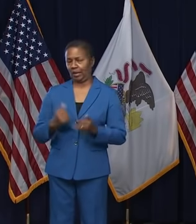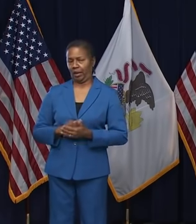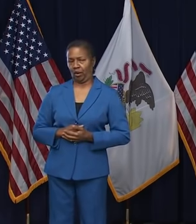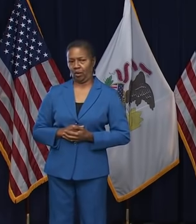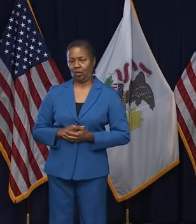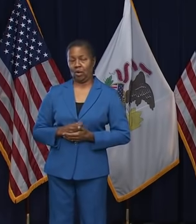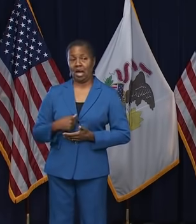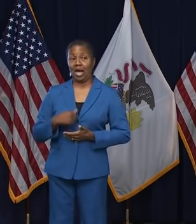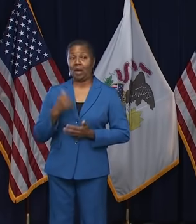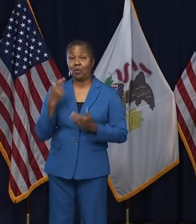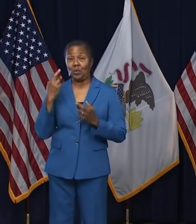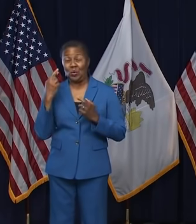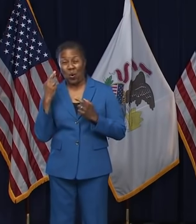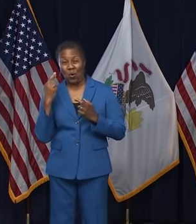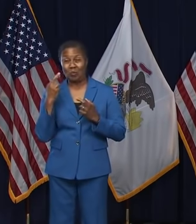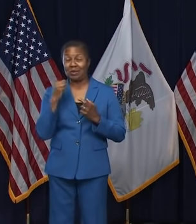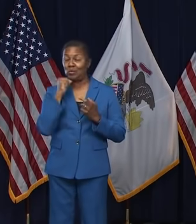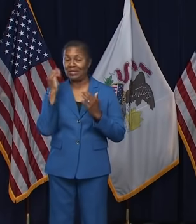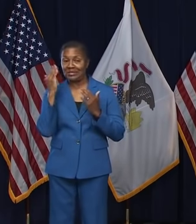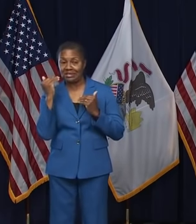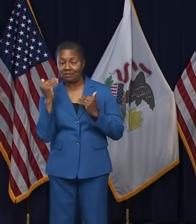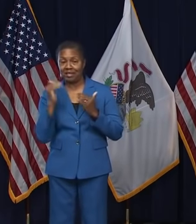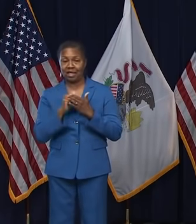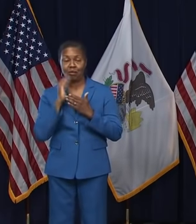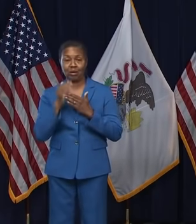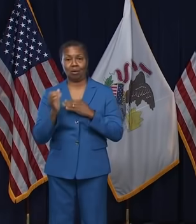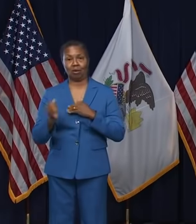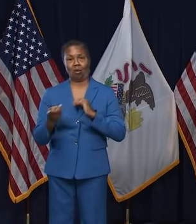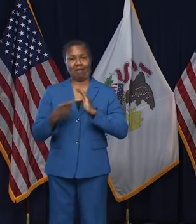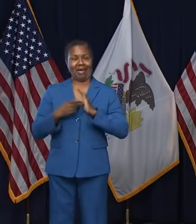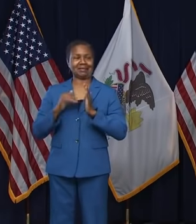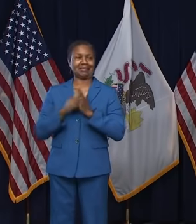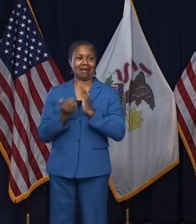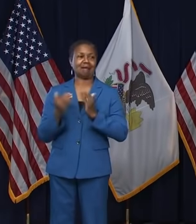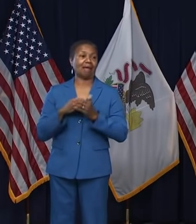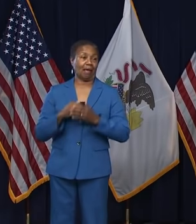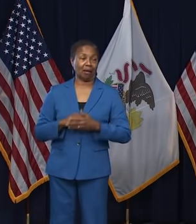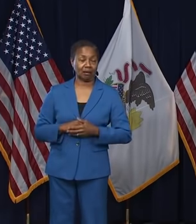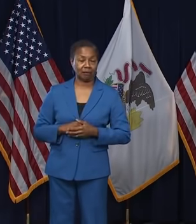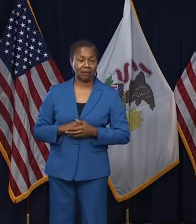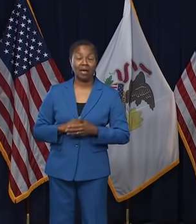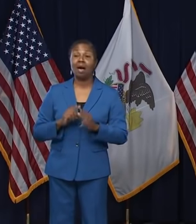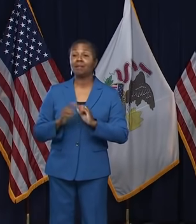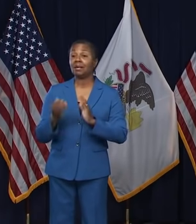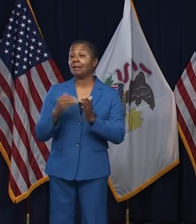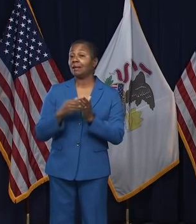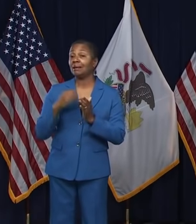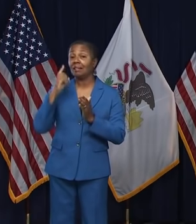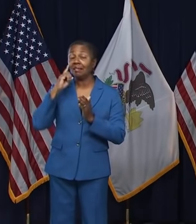half that's not something that we're currently looking at- I